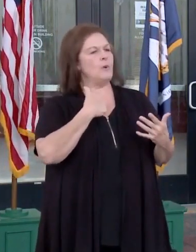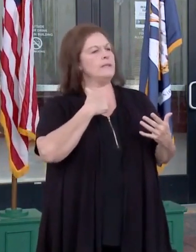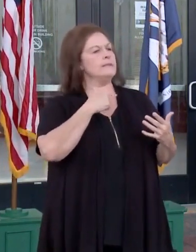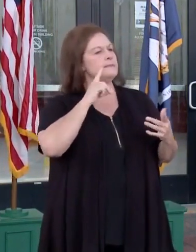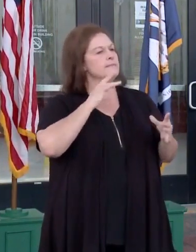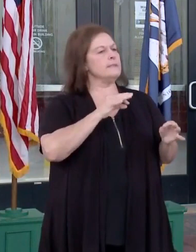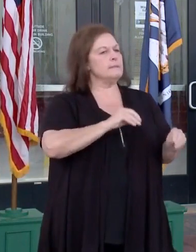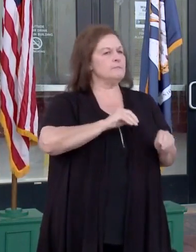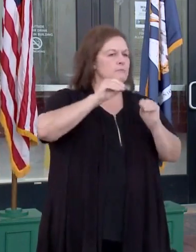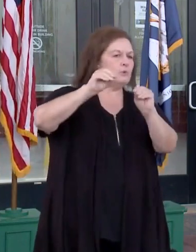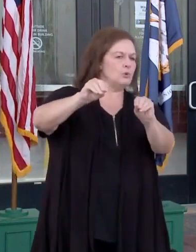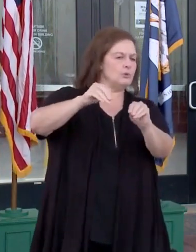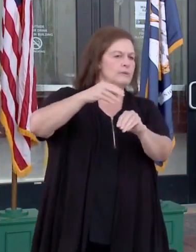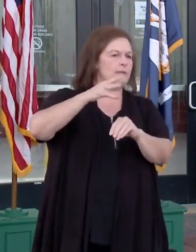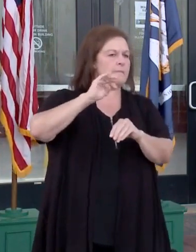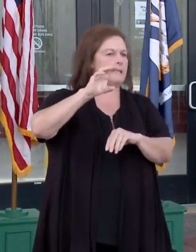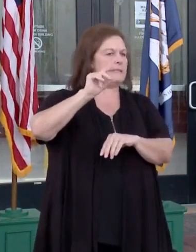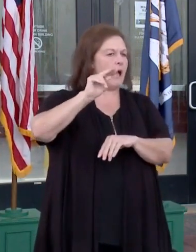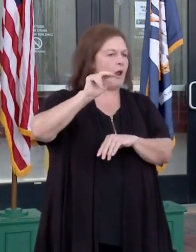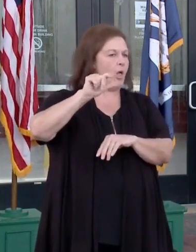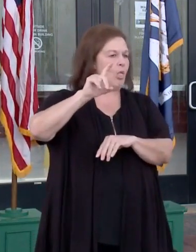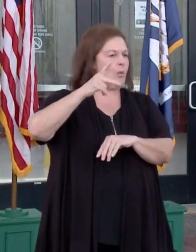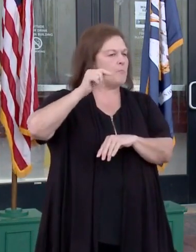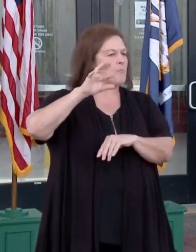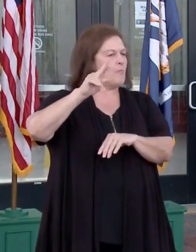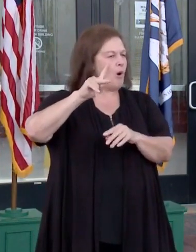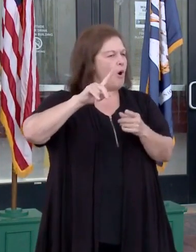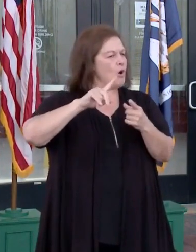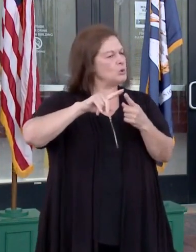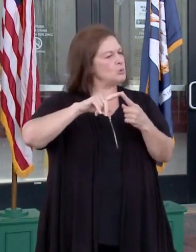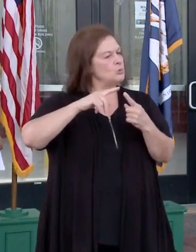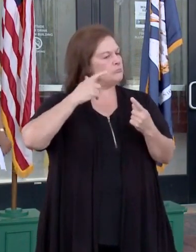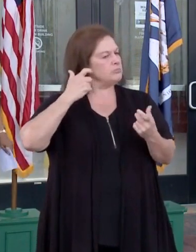Harold Mcdonald Park to scale it down. Um at that time we were only seeing